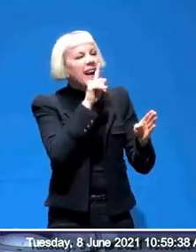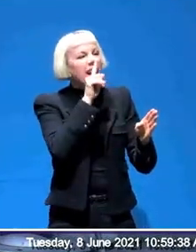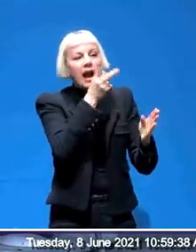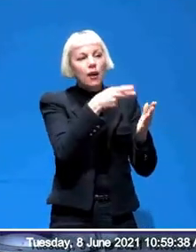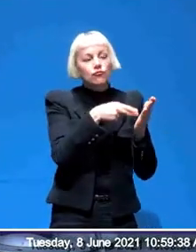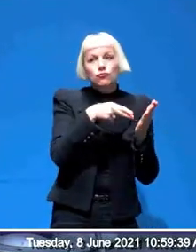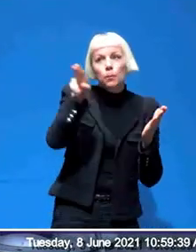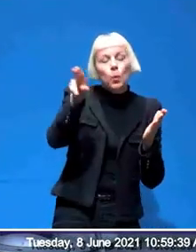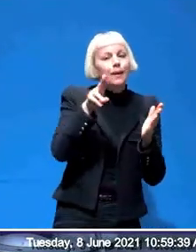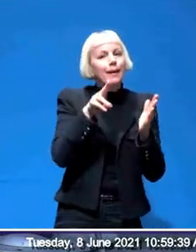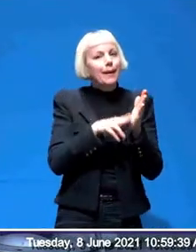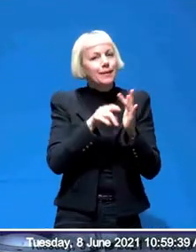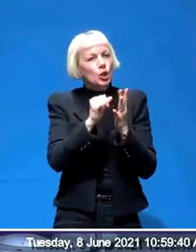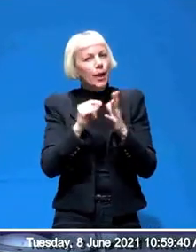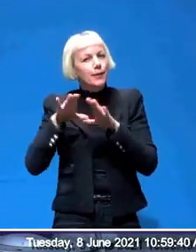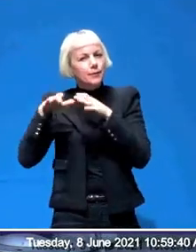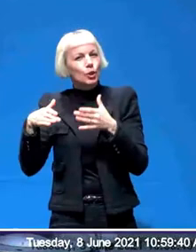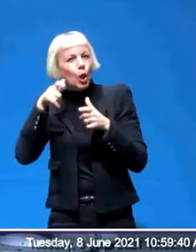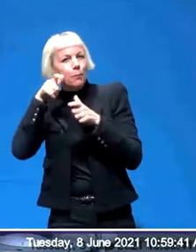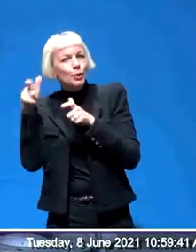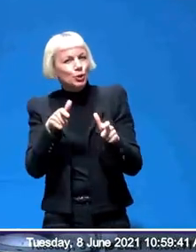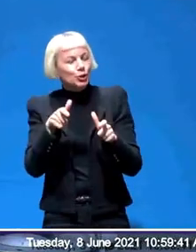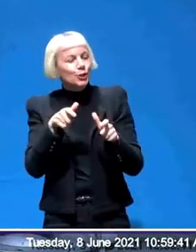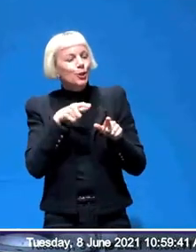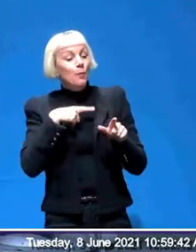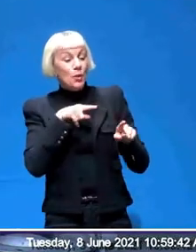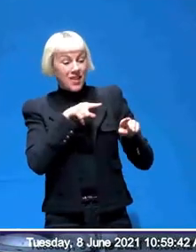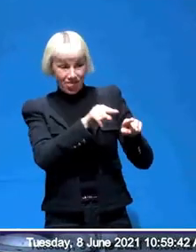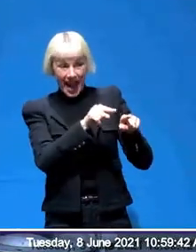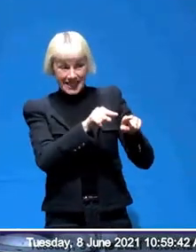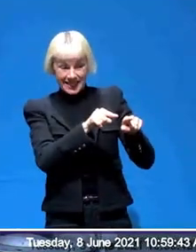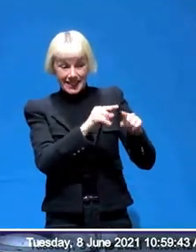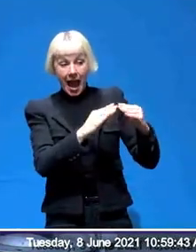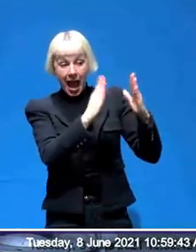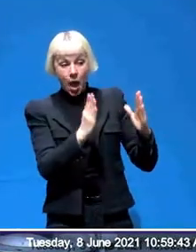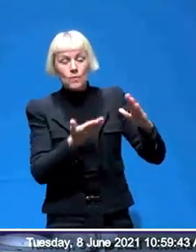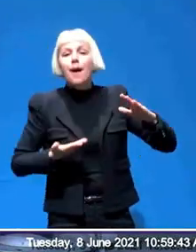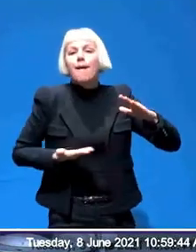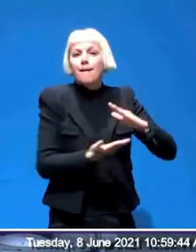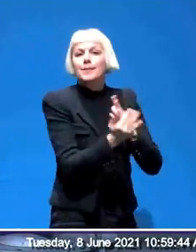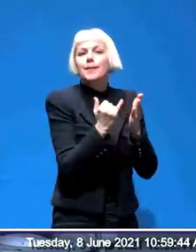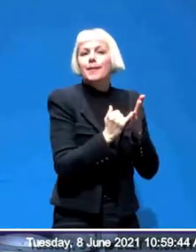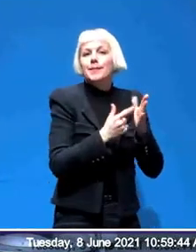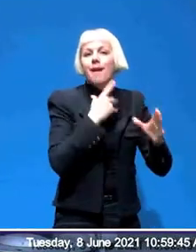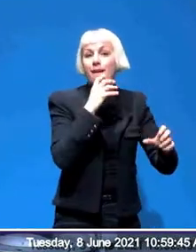Quality and Safeguards Commission because that was services provided by the State; is that right?